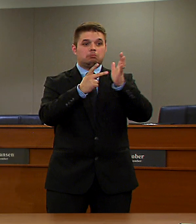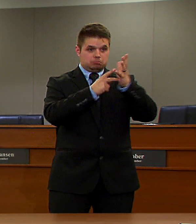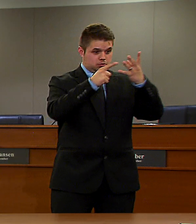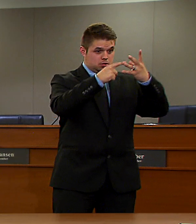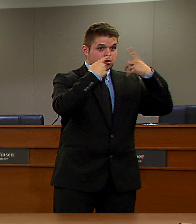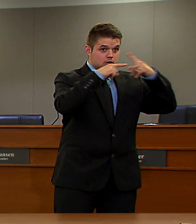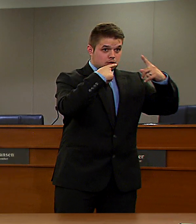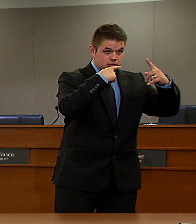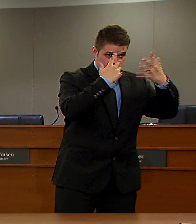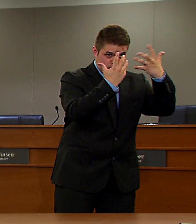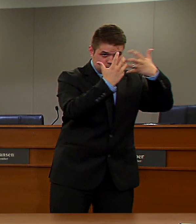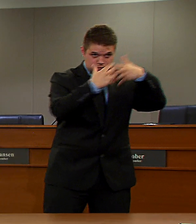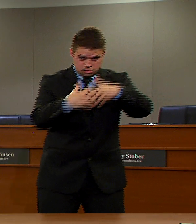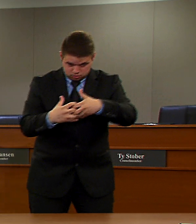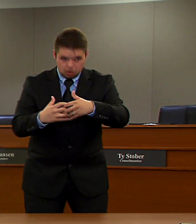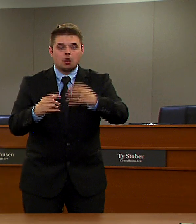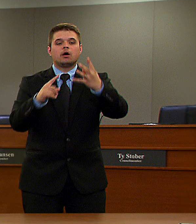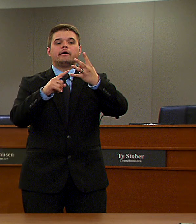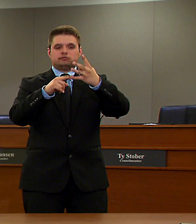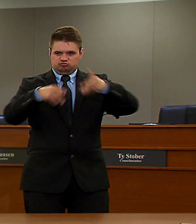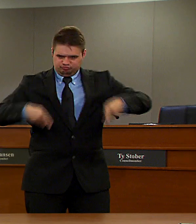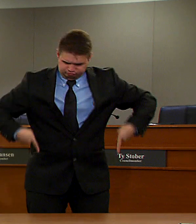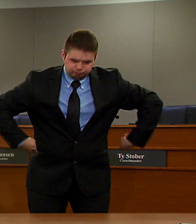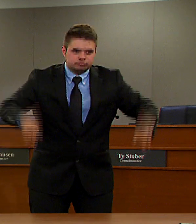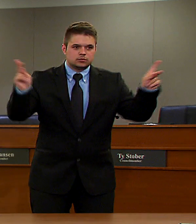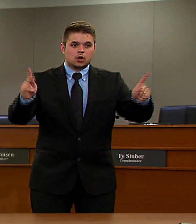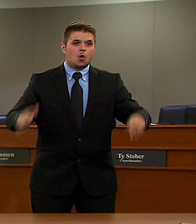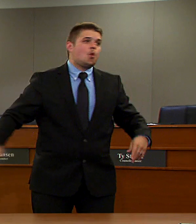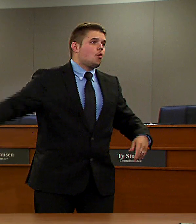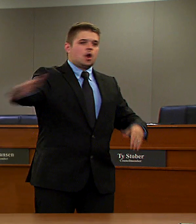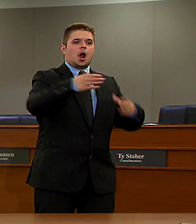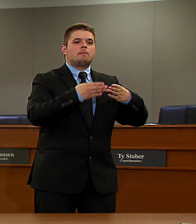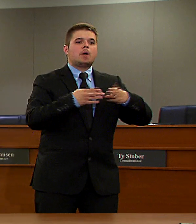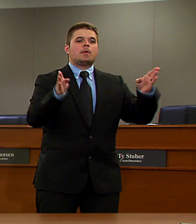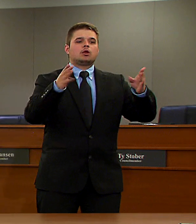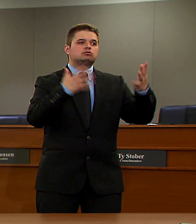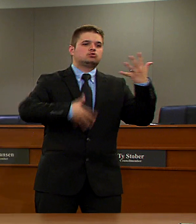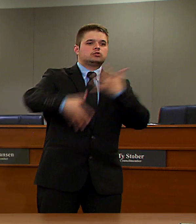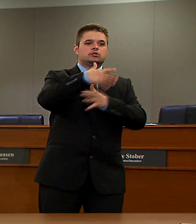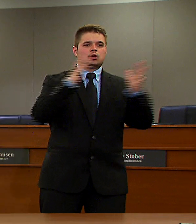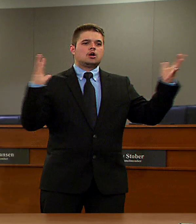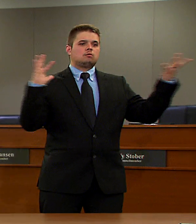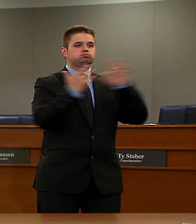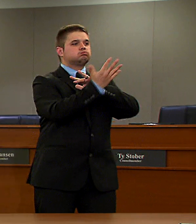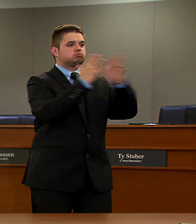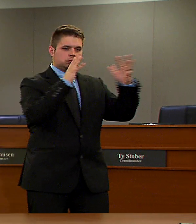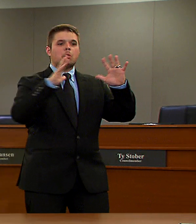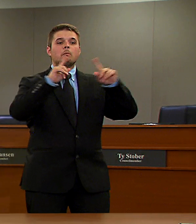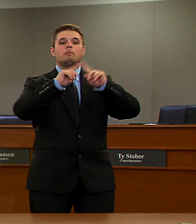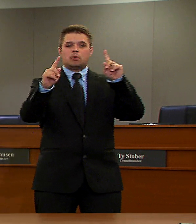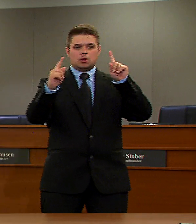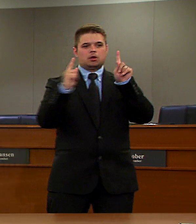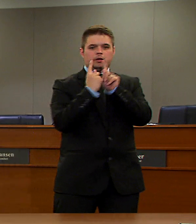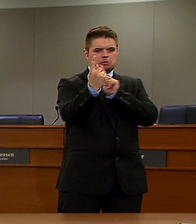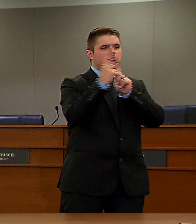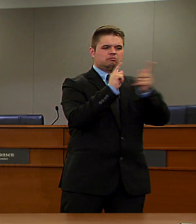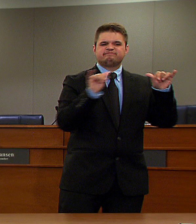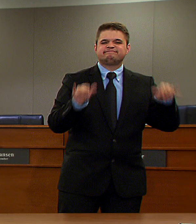interactions to be resumed with physical distancing. All recreational activities can